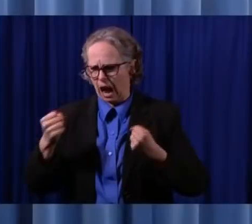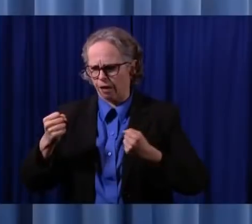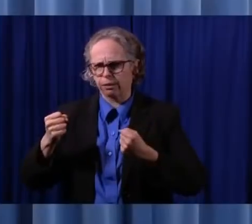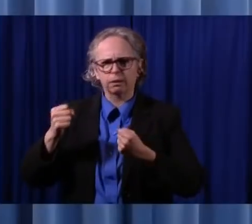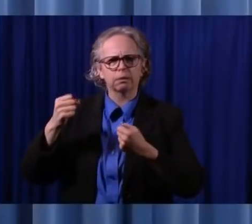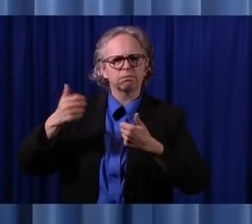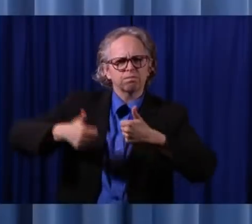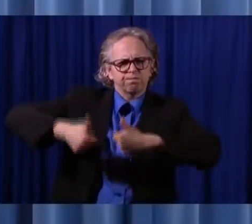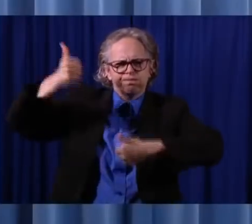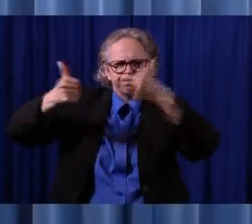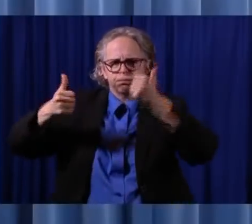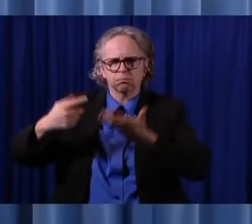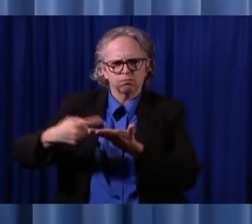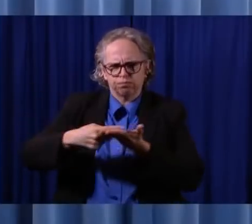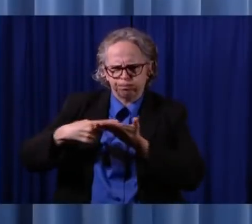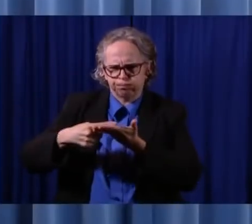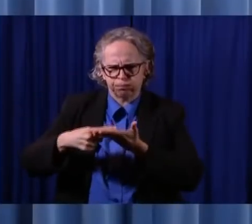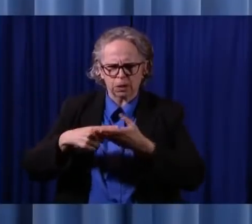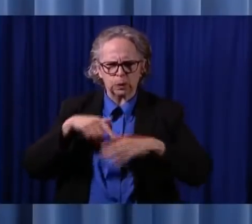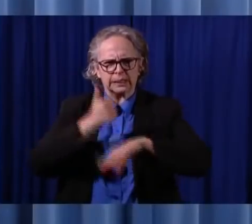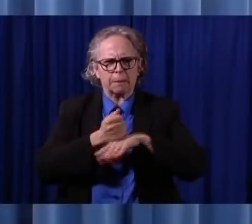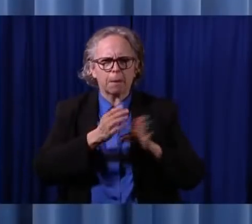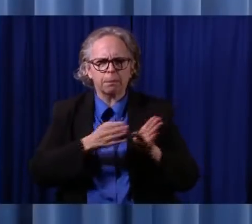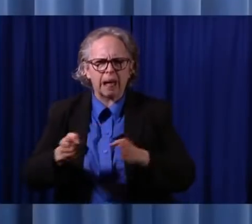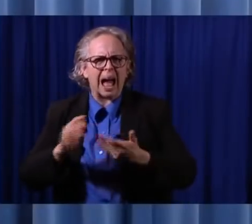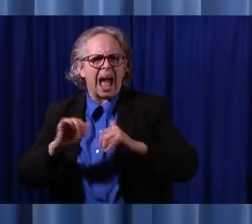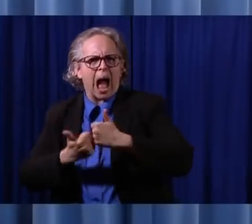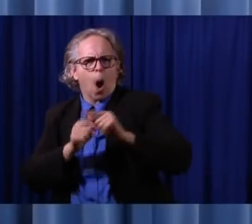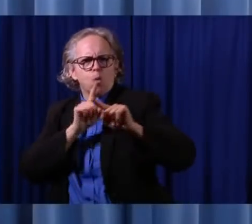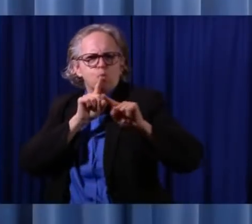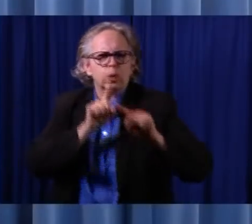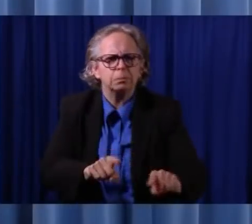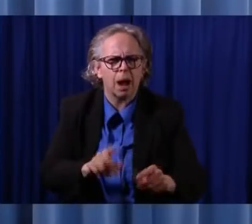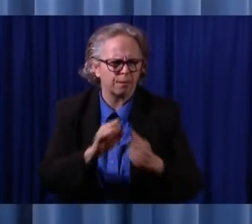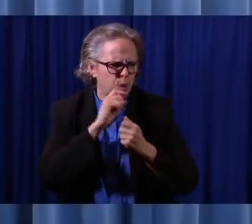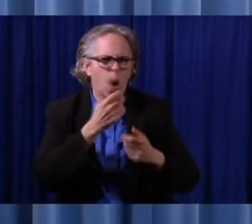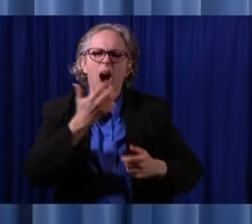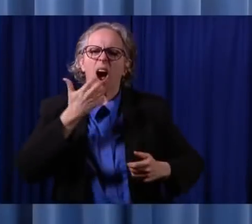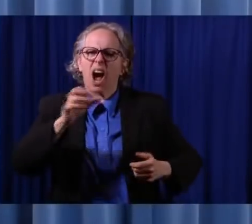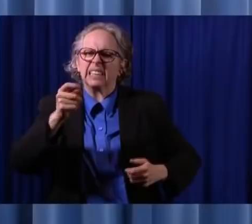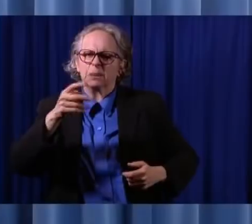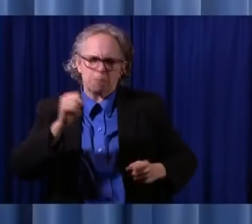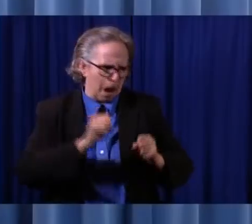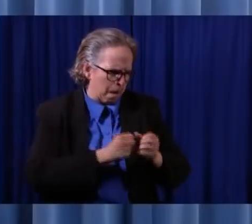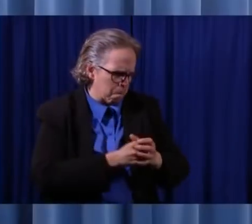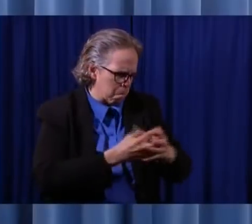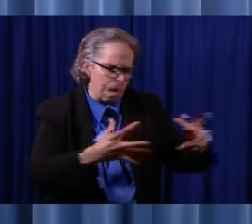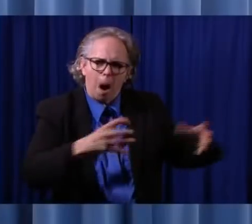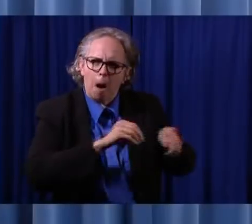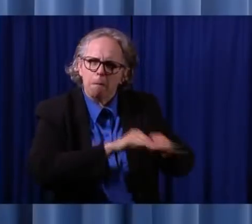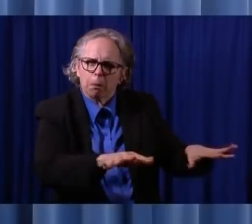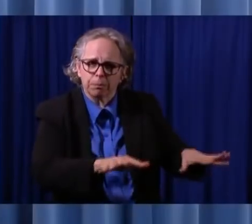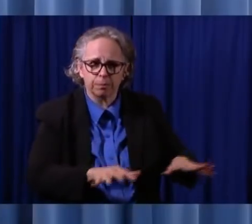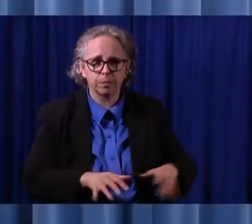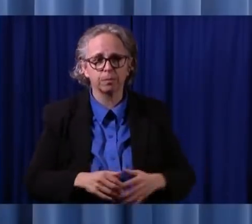MAYORS, WE BROUGHT TOGETHER COUNTY OFFICIALS AND HEALTH OFFICIALS WITH OUR TEAM AND REALLY TALKED THROUGH WHAT THE PLAN IS.